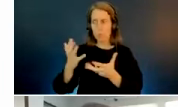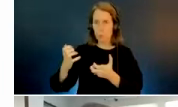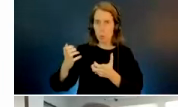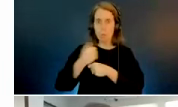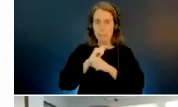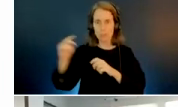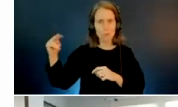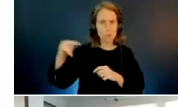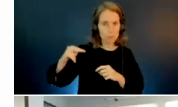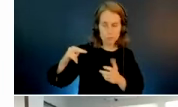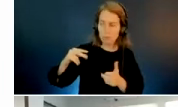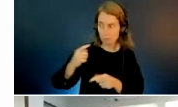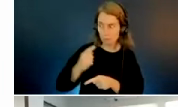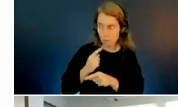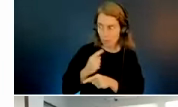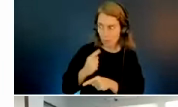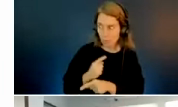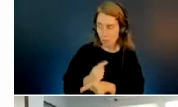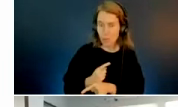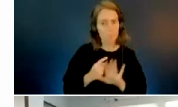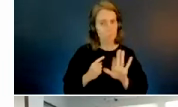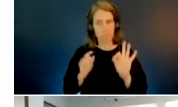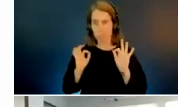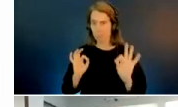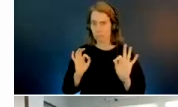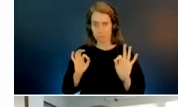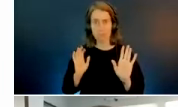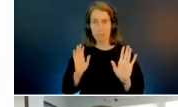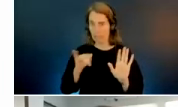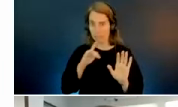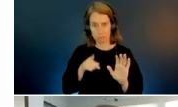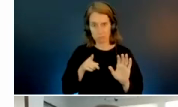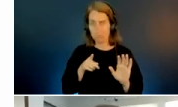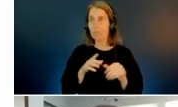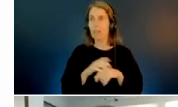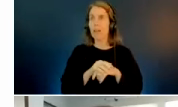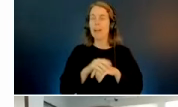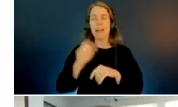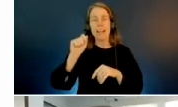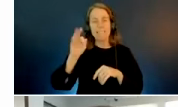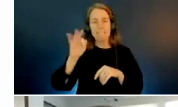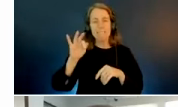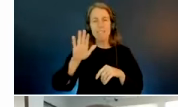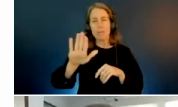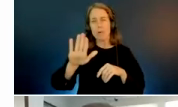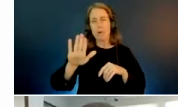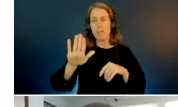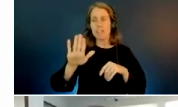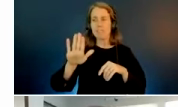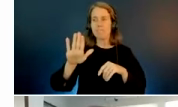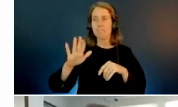filling it out uh properly um and if you have questions about eligibility um give us a call